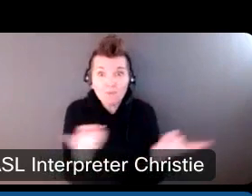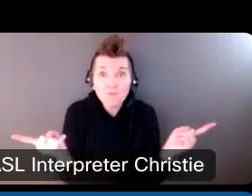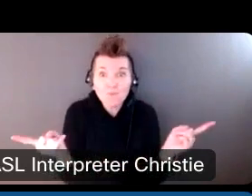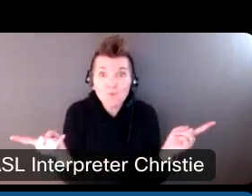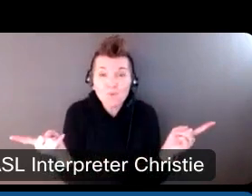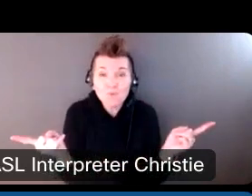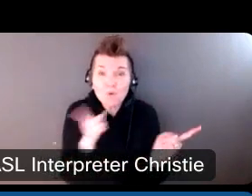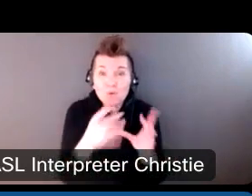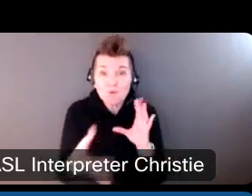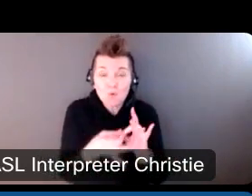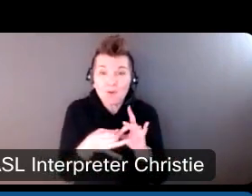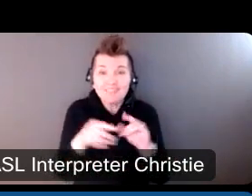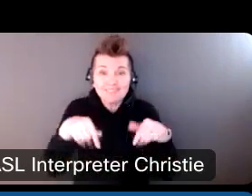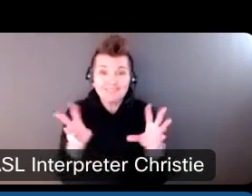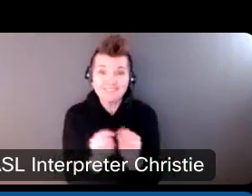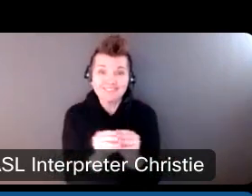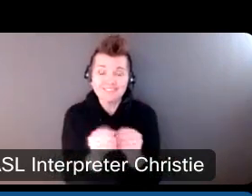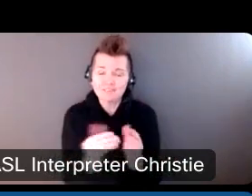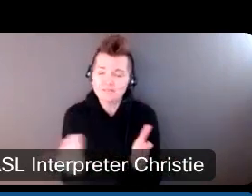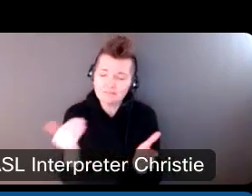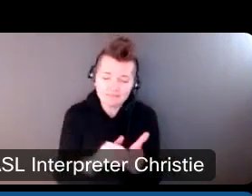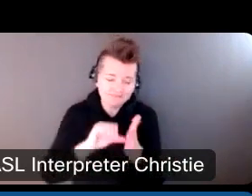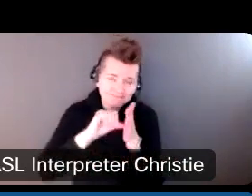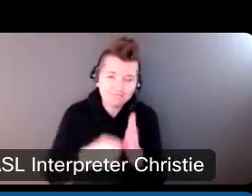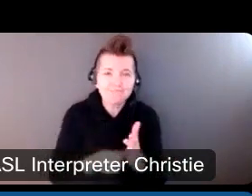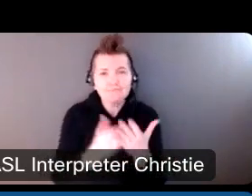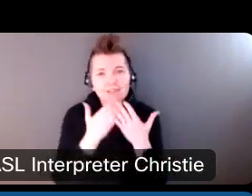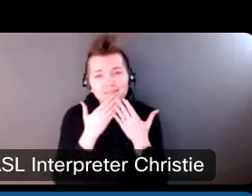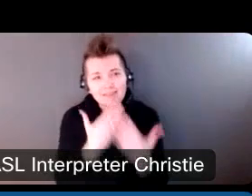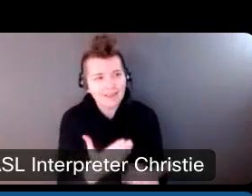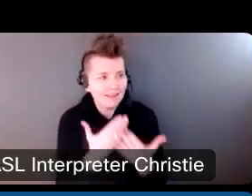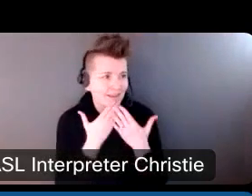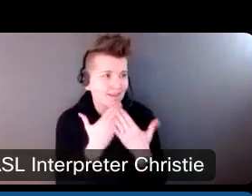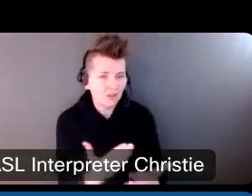And again, I really want to send a fond thank you to those who took the time to meet with